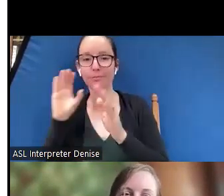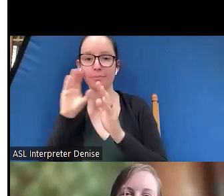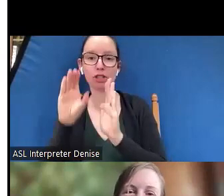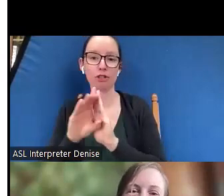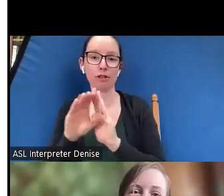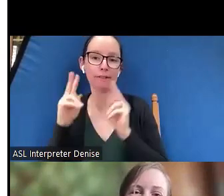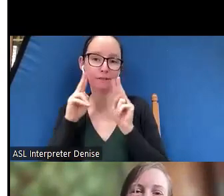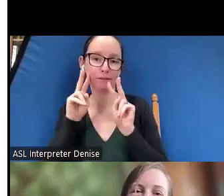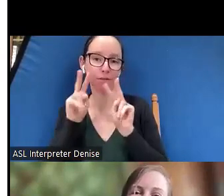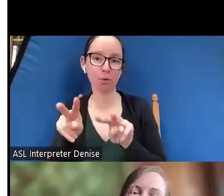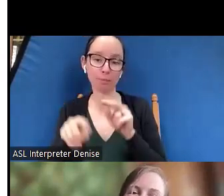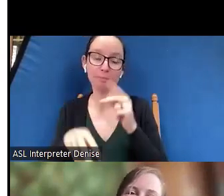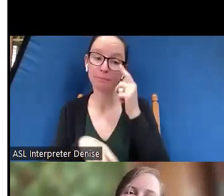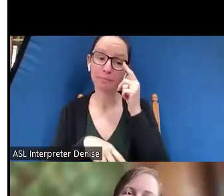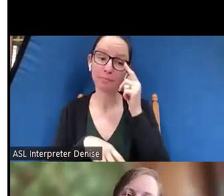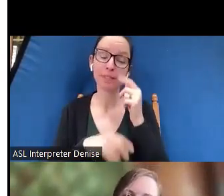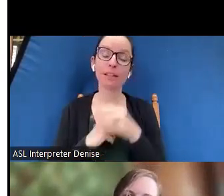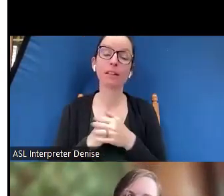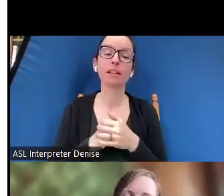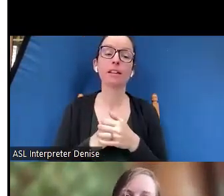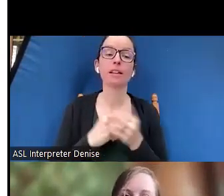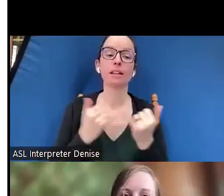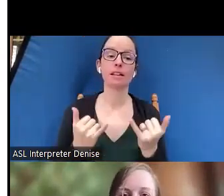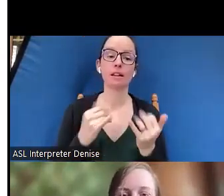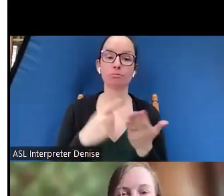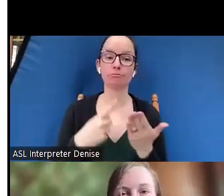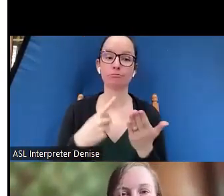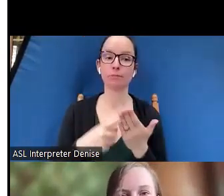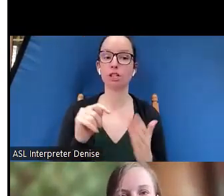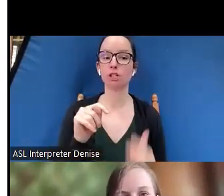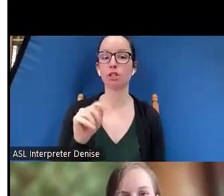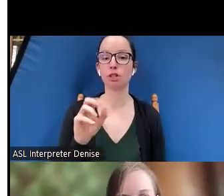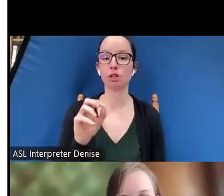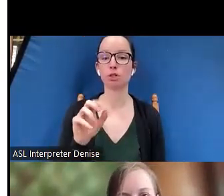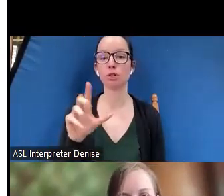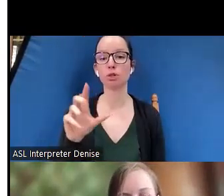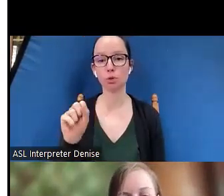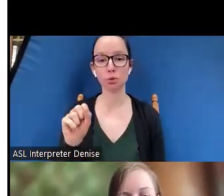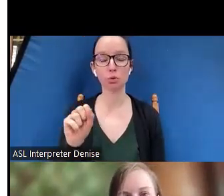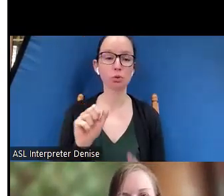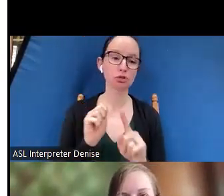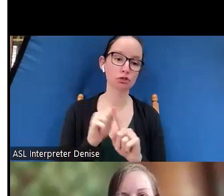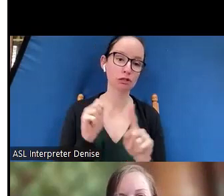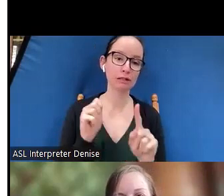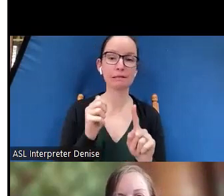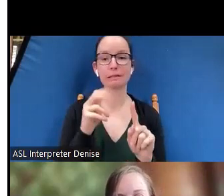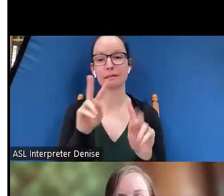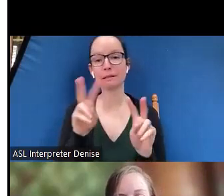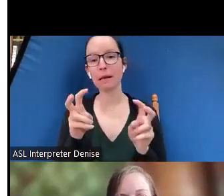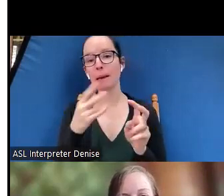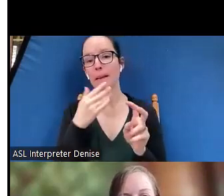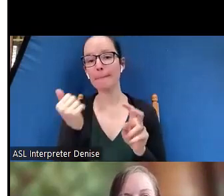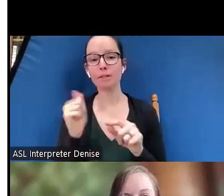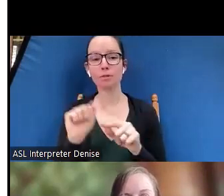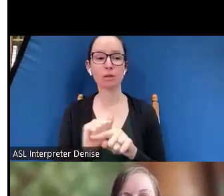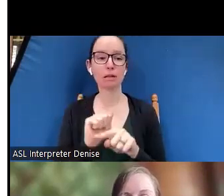So yeah, next we want kind of want to talk about the tools, tricks and some best practices for these trans disciplinary projects.